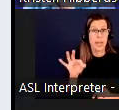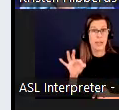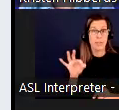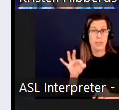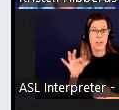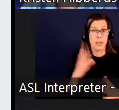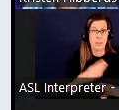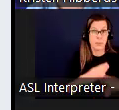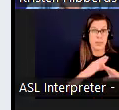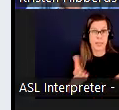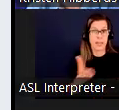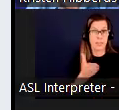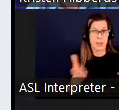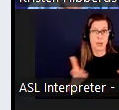Services Nexus or need.